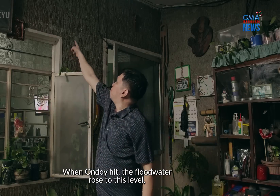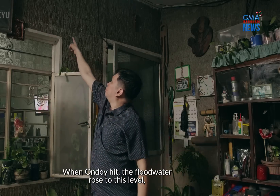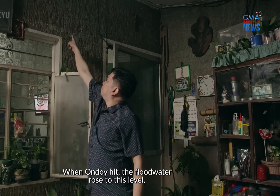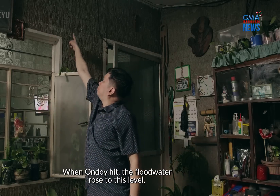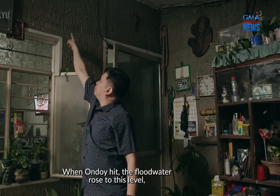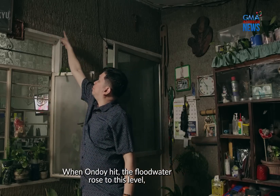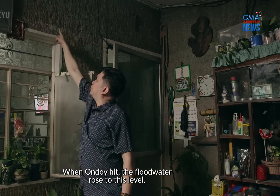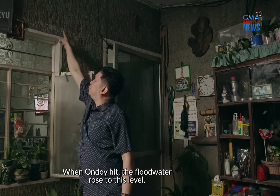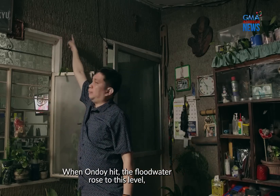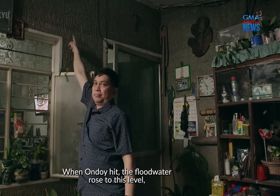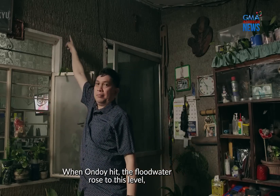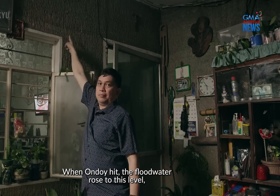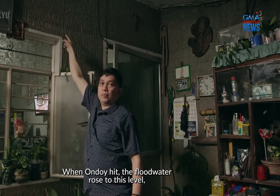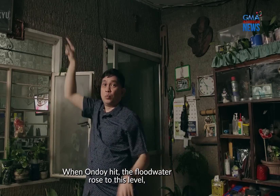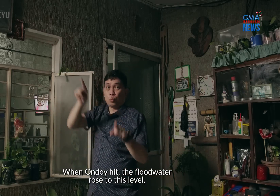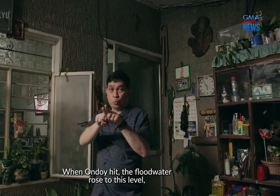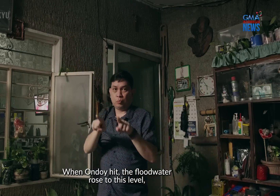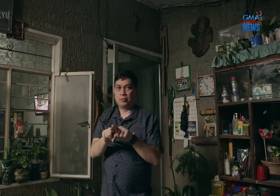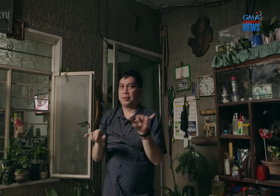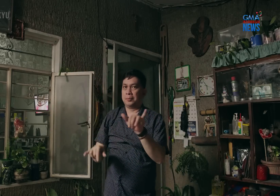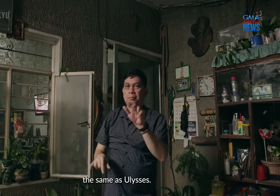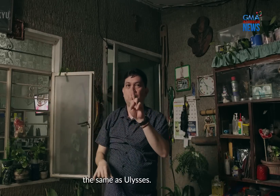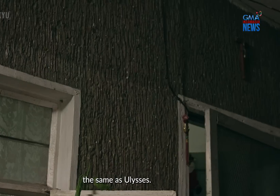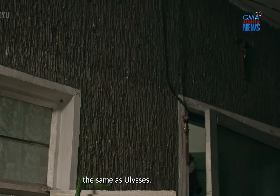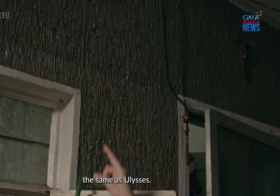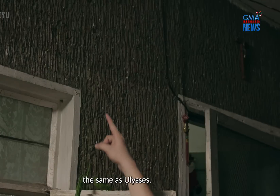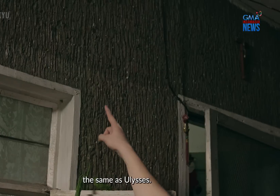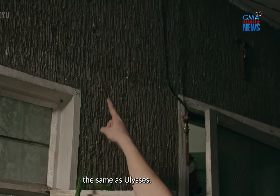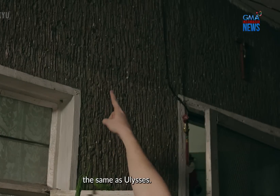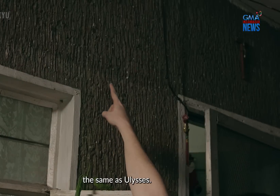I sent so many texts first then rushed to look for them.